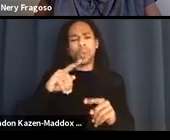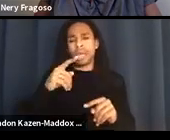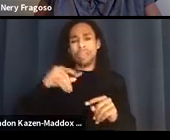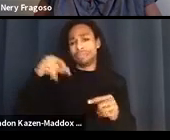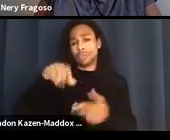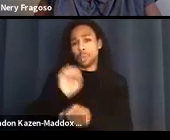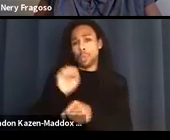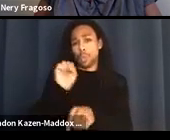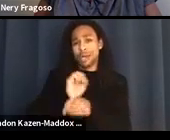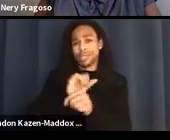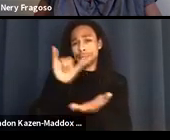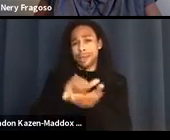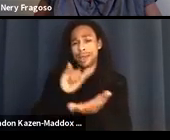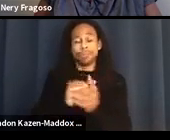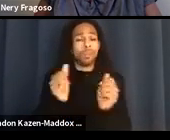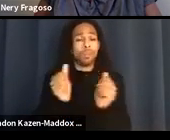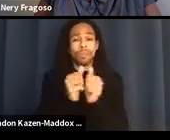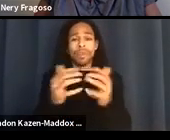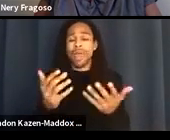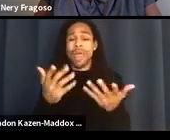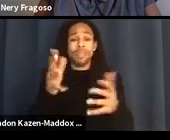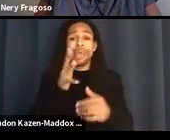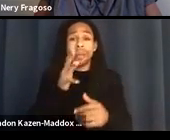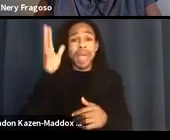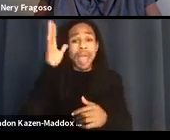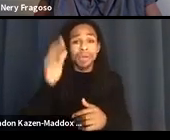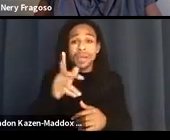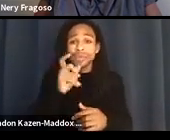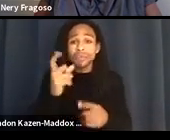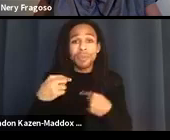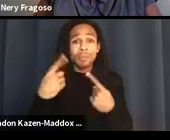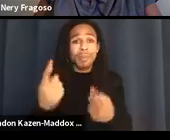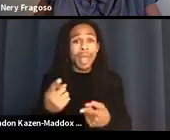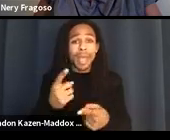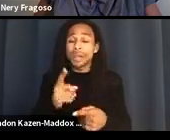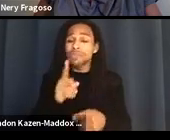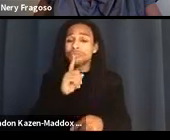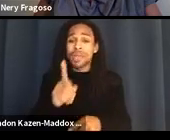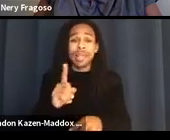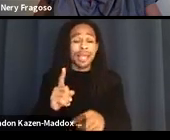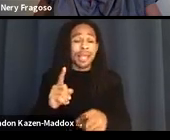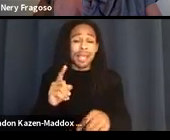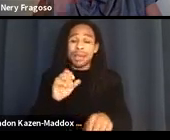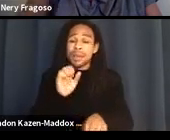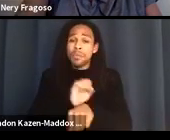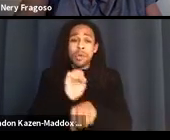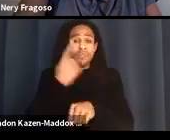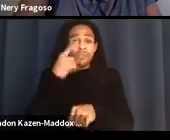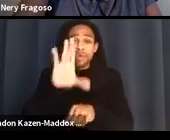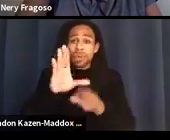Alejandra Duque Cifuentes: Yes. And a reminder to all of us that artists are